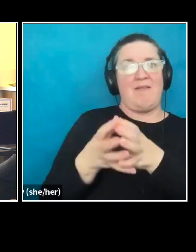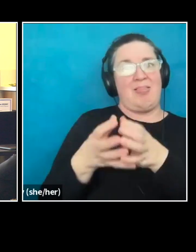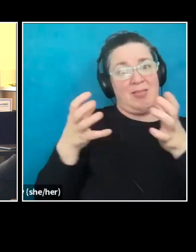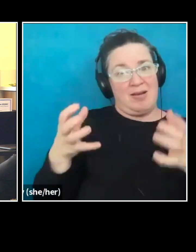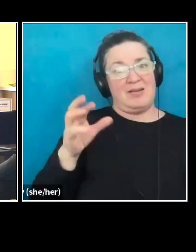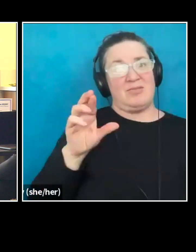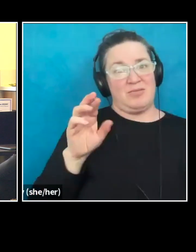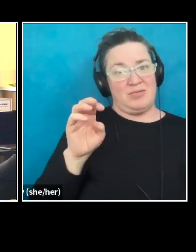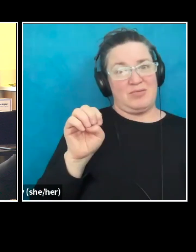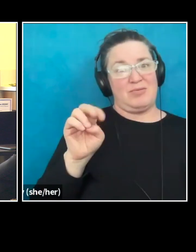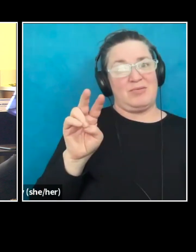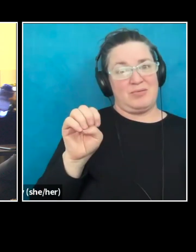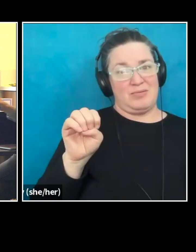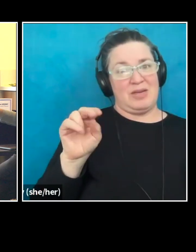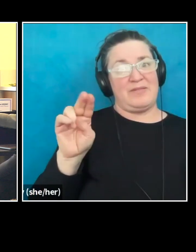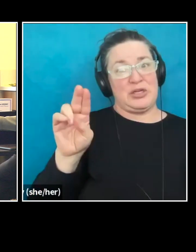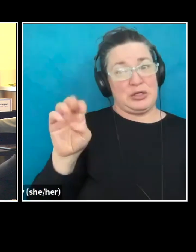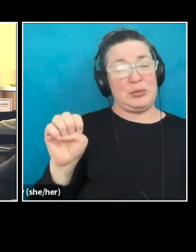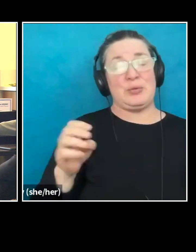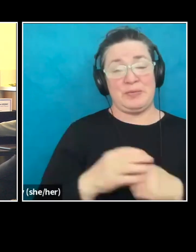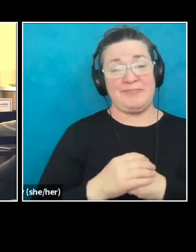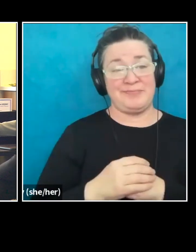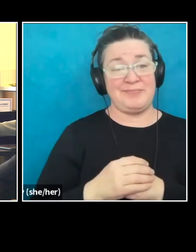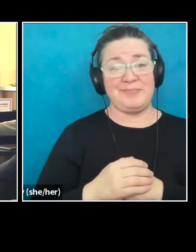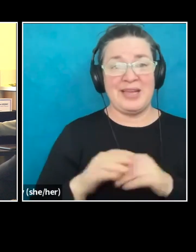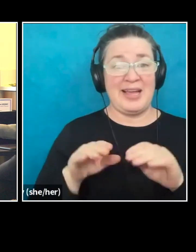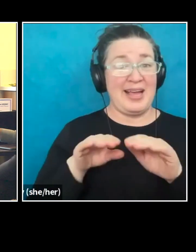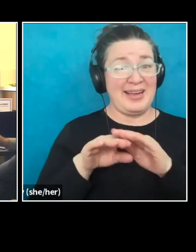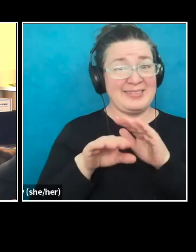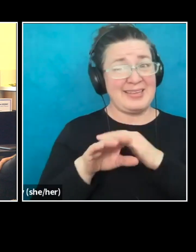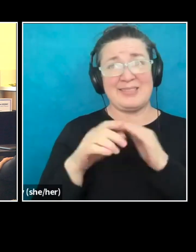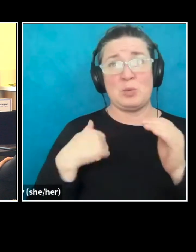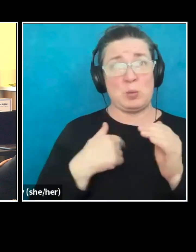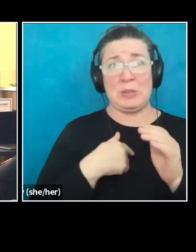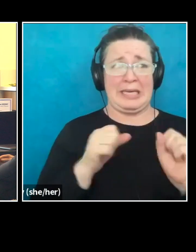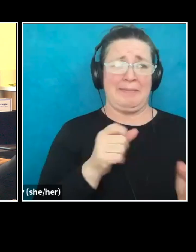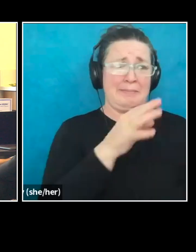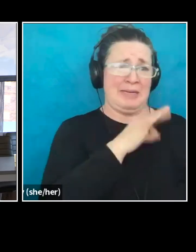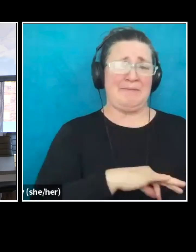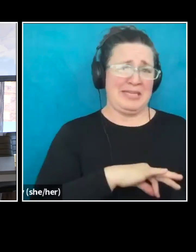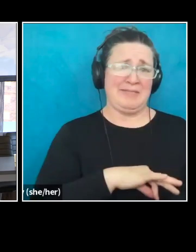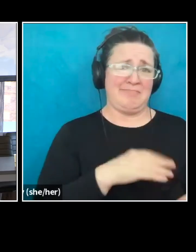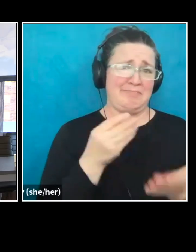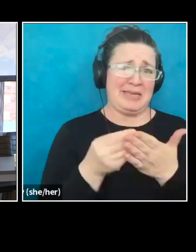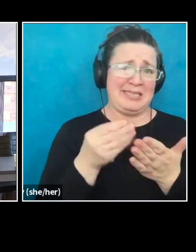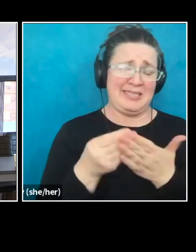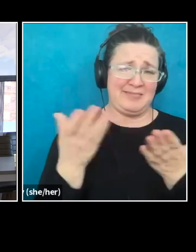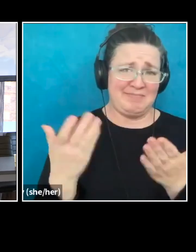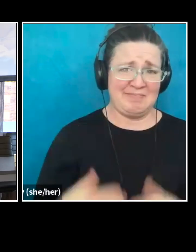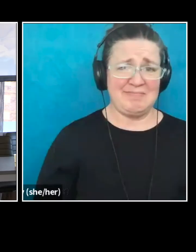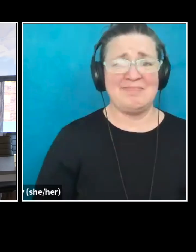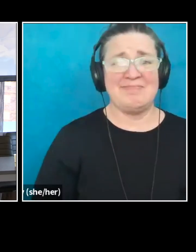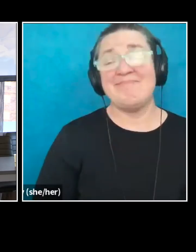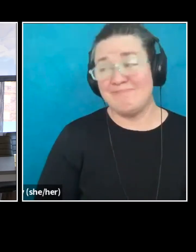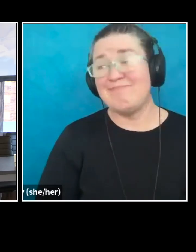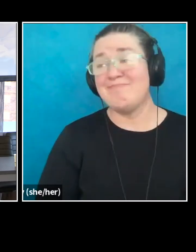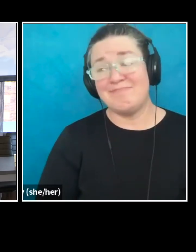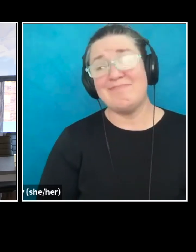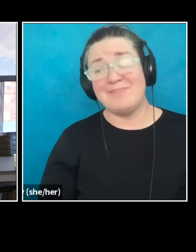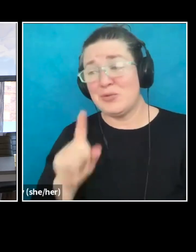lot. Accessibility is is we can make money off of that. Yeah. Yeah. Yep, definitely. And and